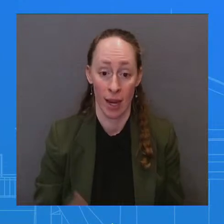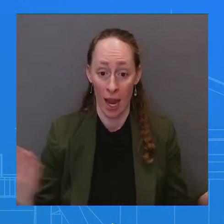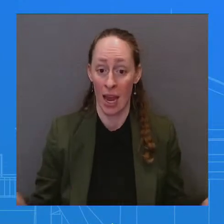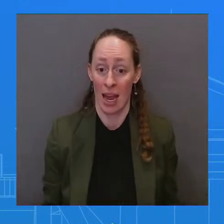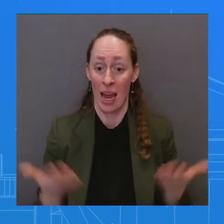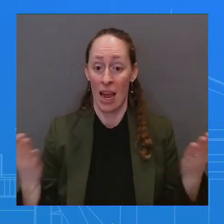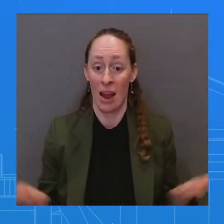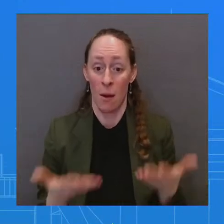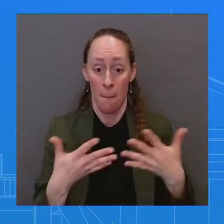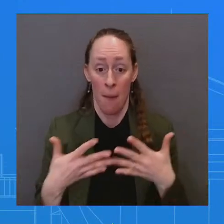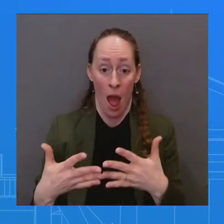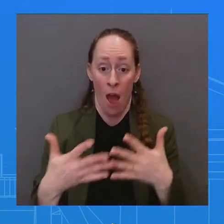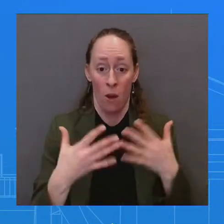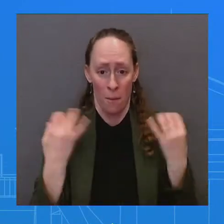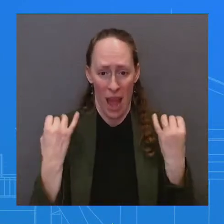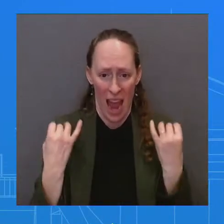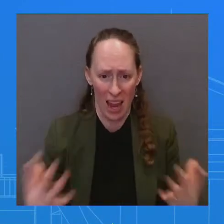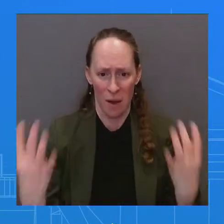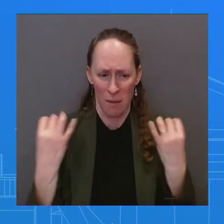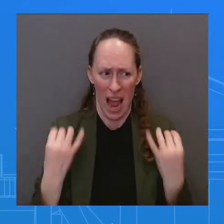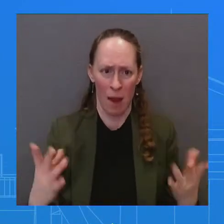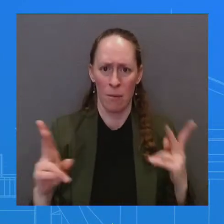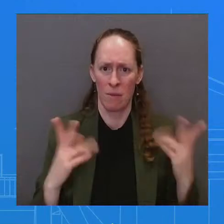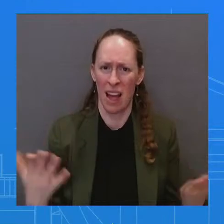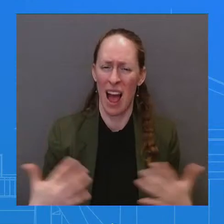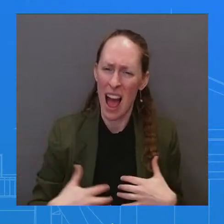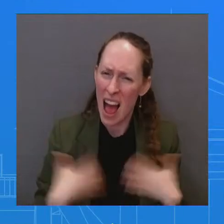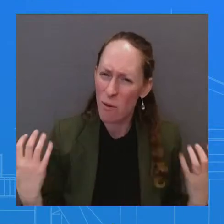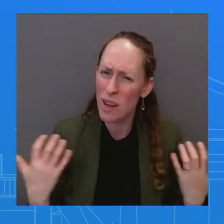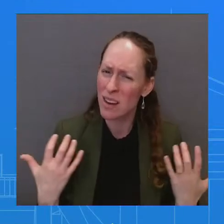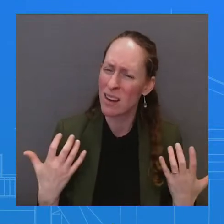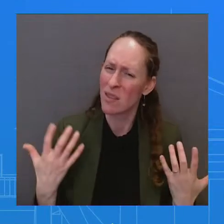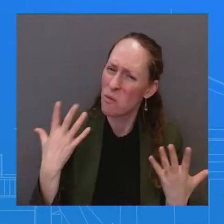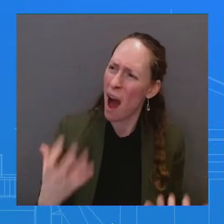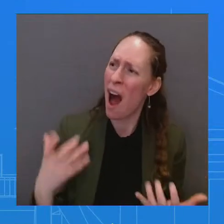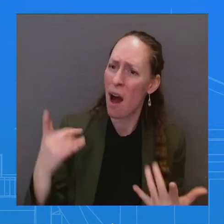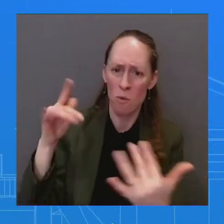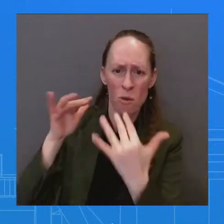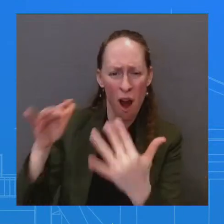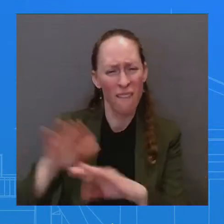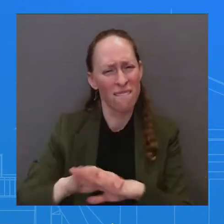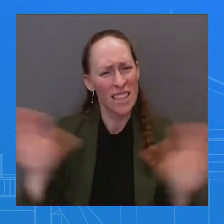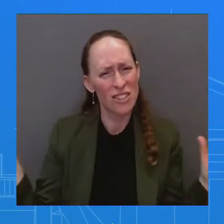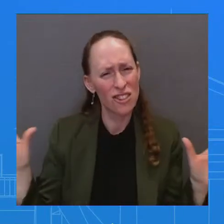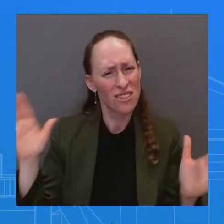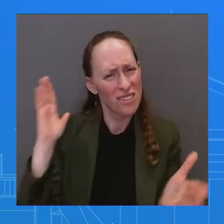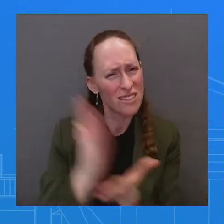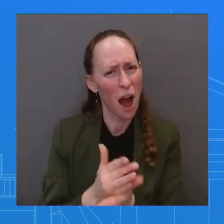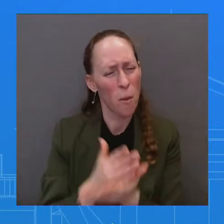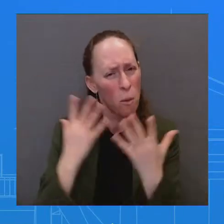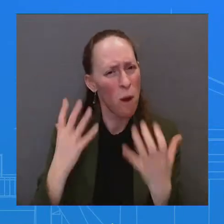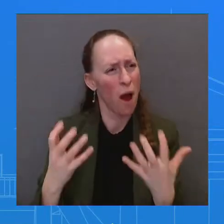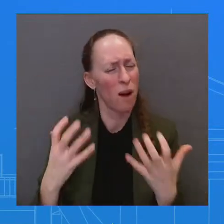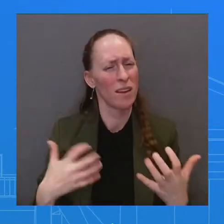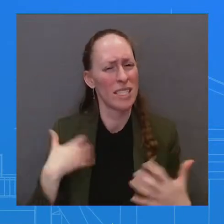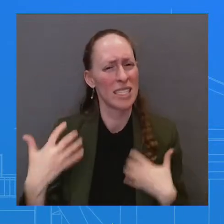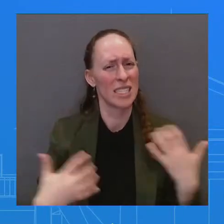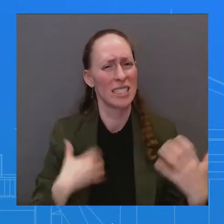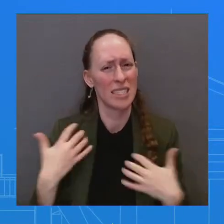the President's discussions this last -- these last few days? And also, like, how ha- -- and how does he hope